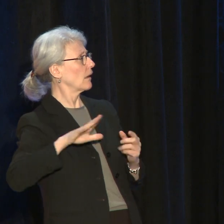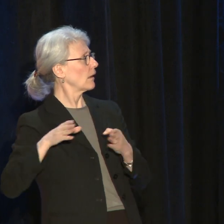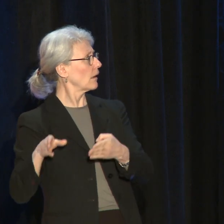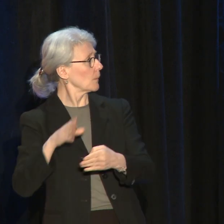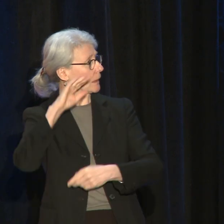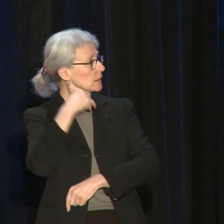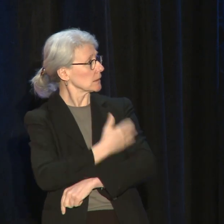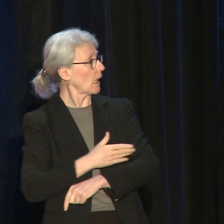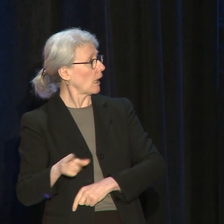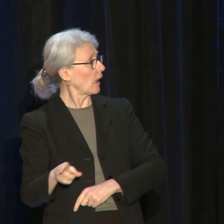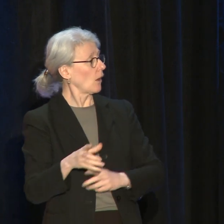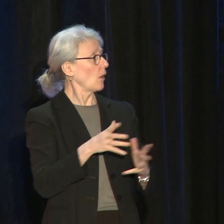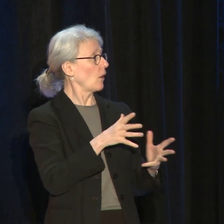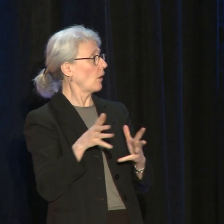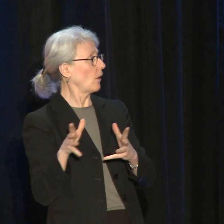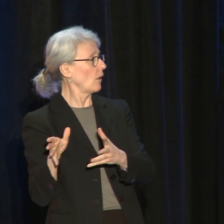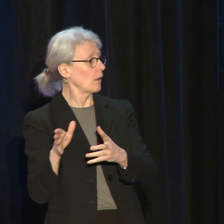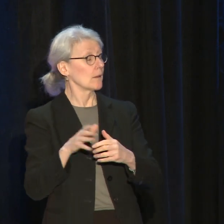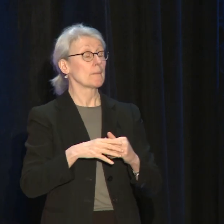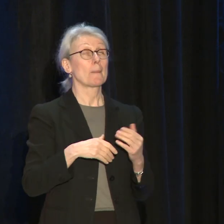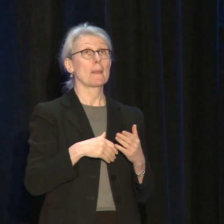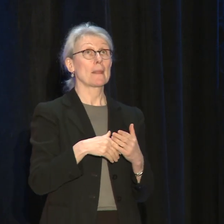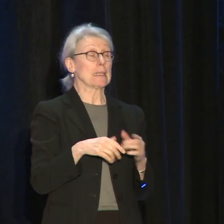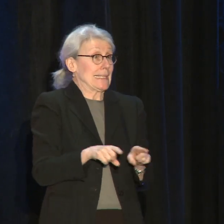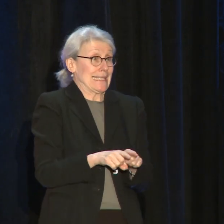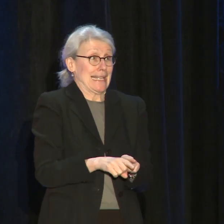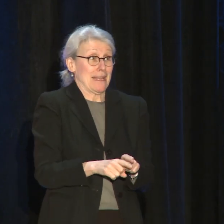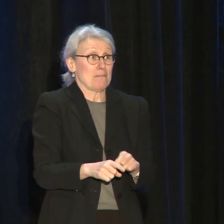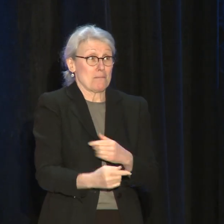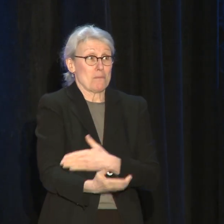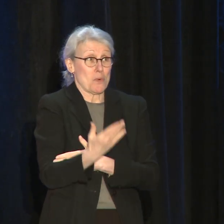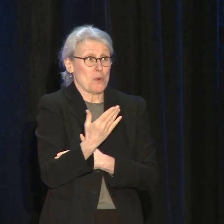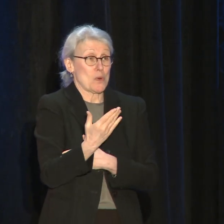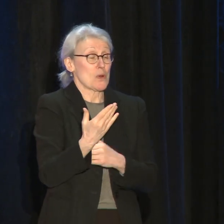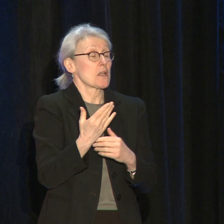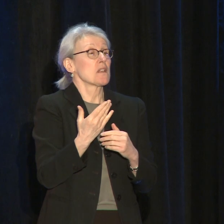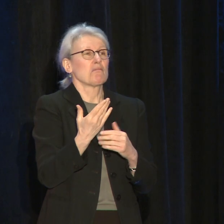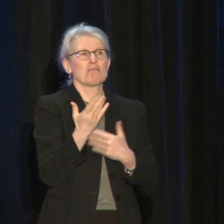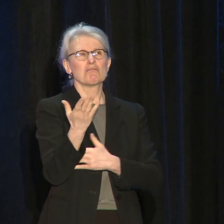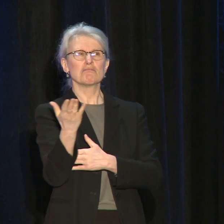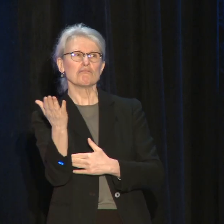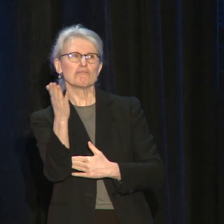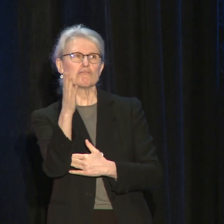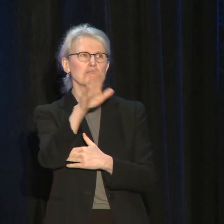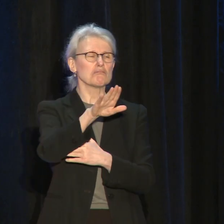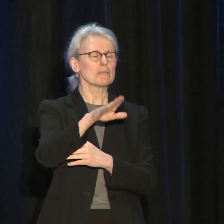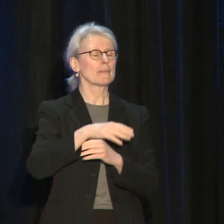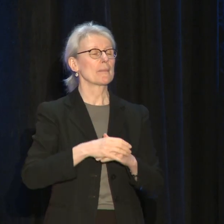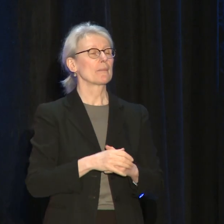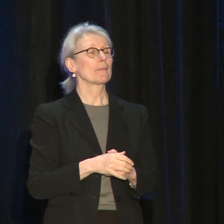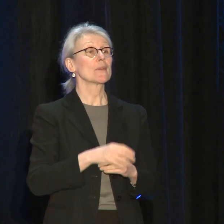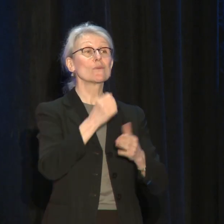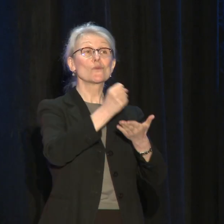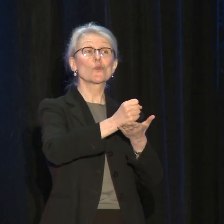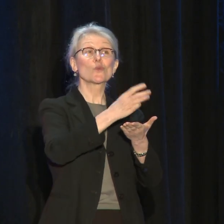The next morning or actually the same morning later in the day, a caseworker from the